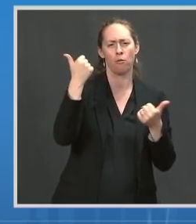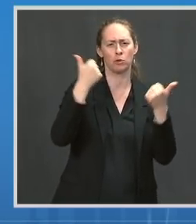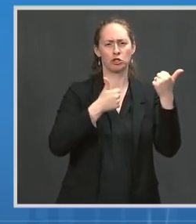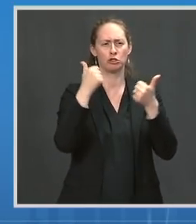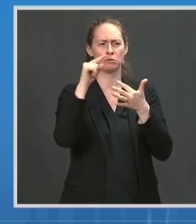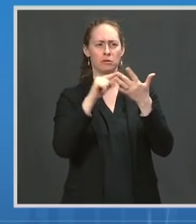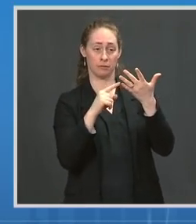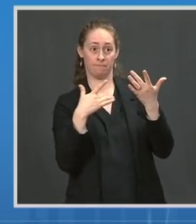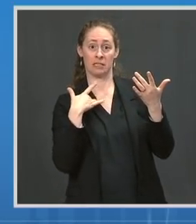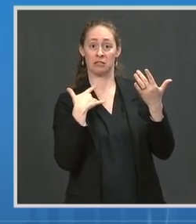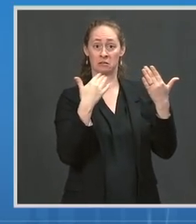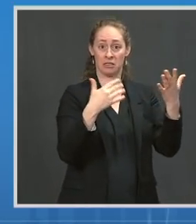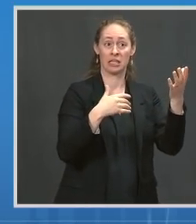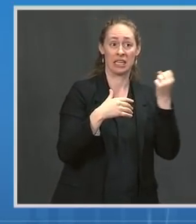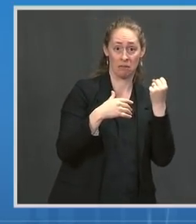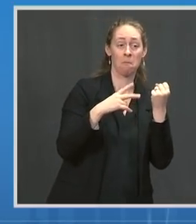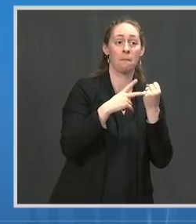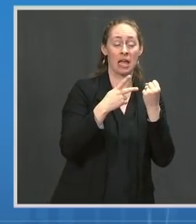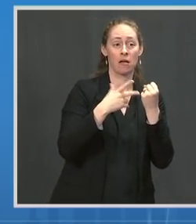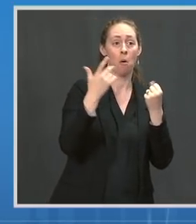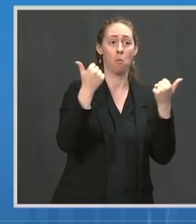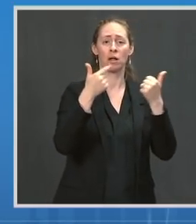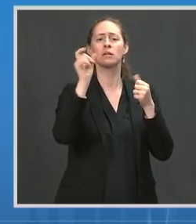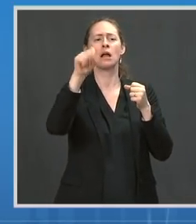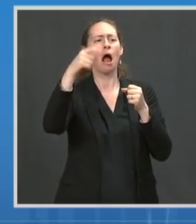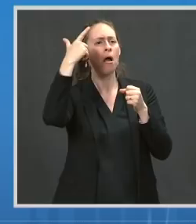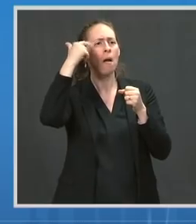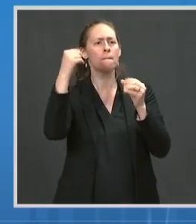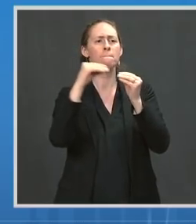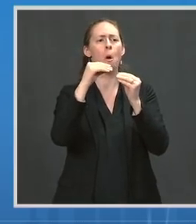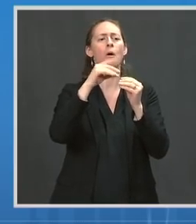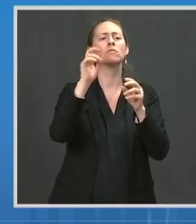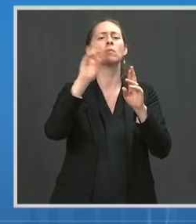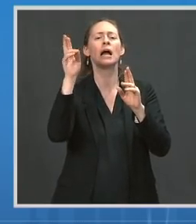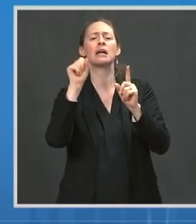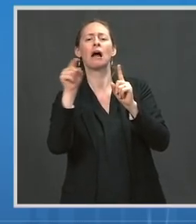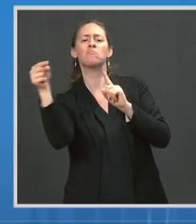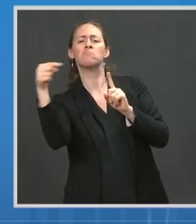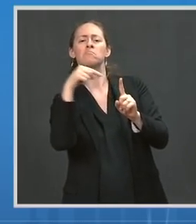that means there's one or more randomized trials without major limitations.